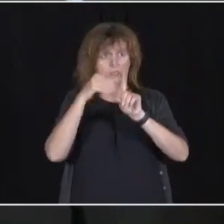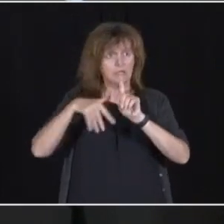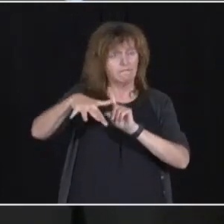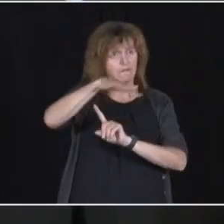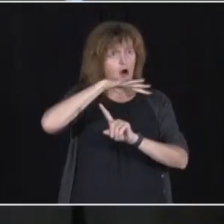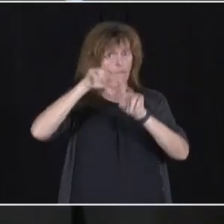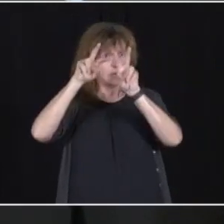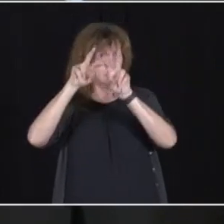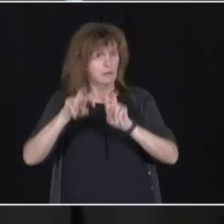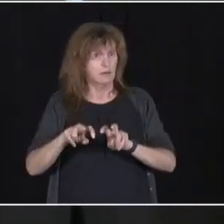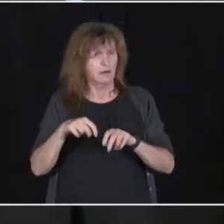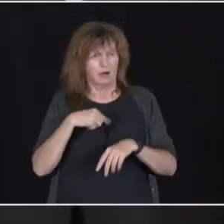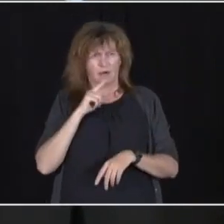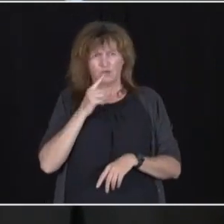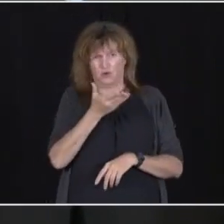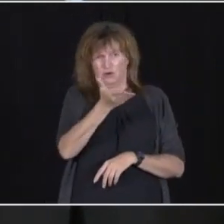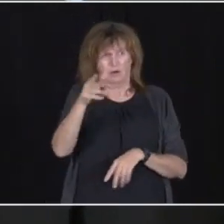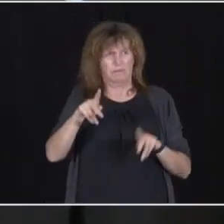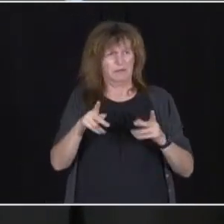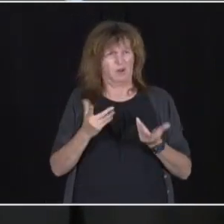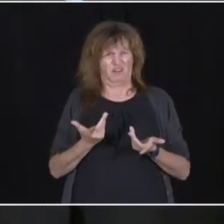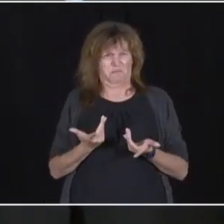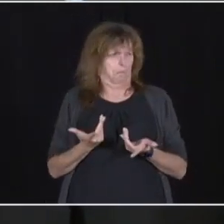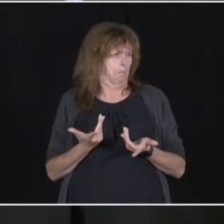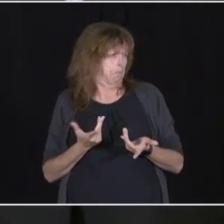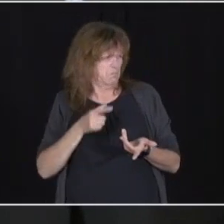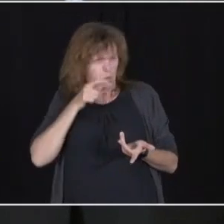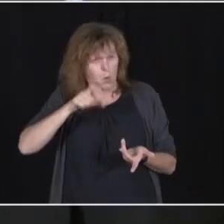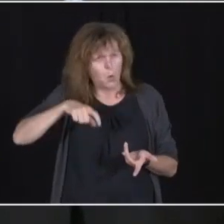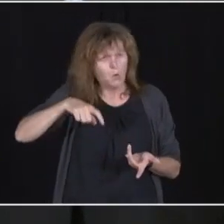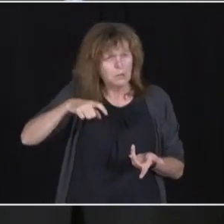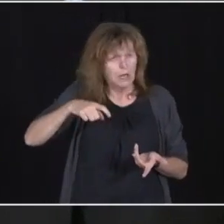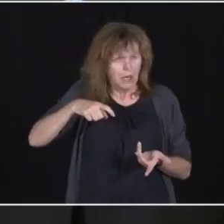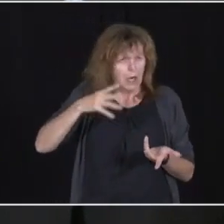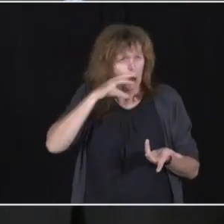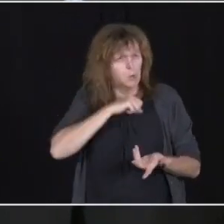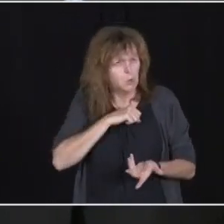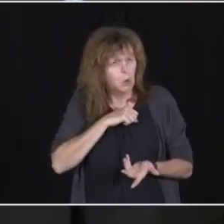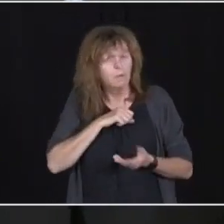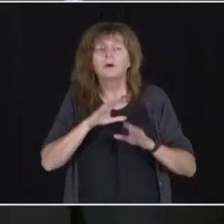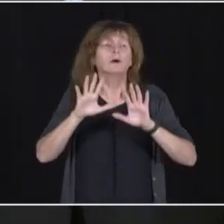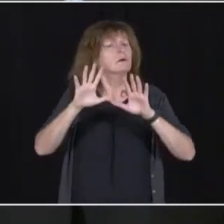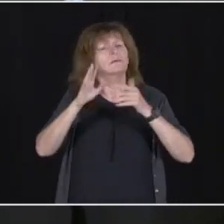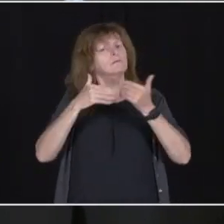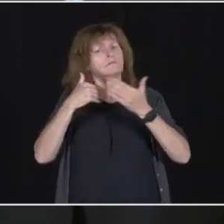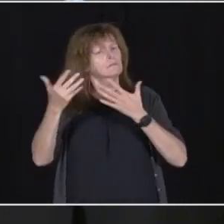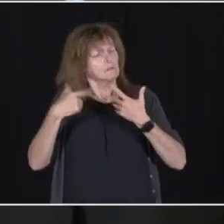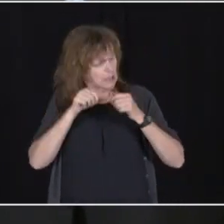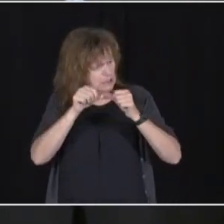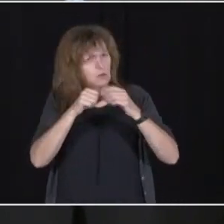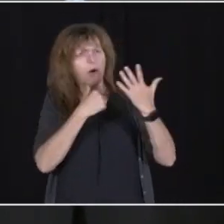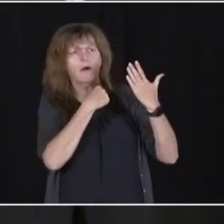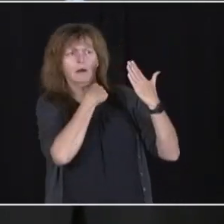Not a red light camera. But a stoplight should be put at a particular intersection. I think most Ontarians would think that is